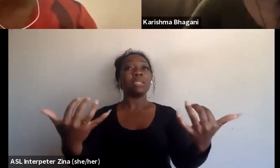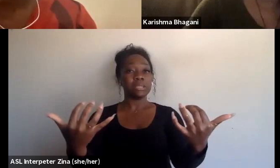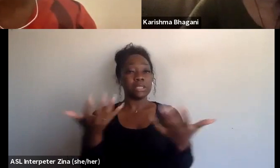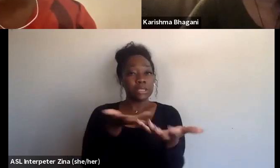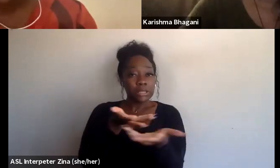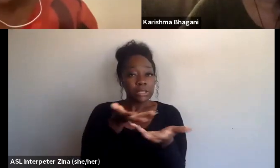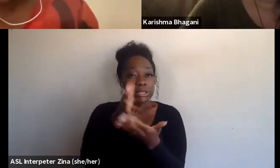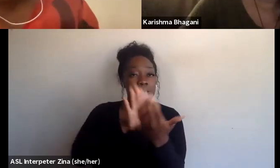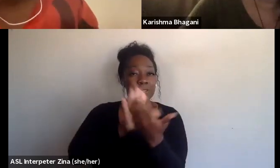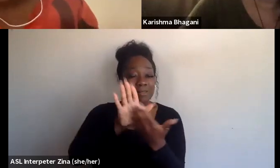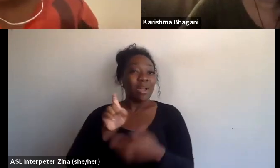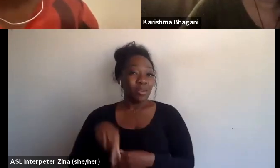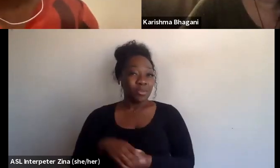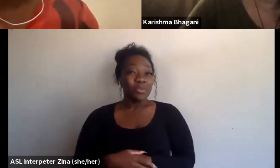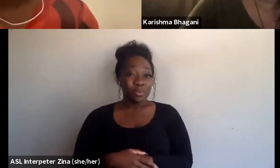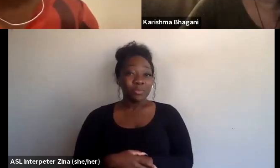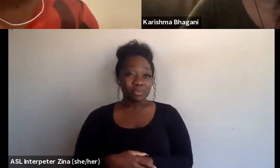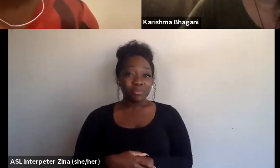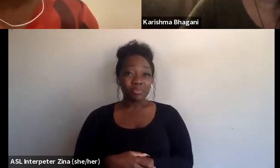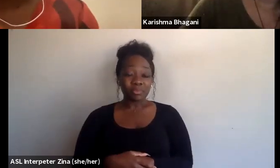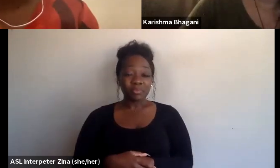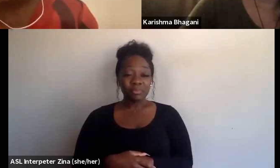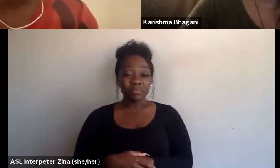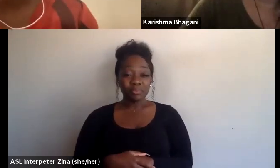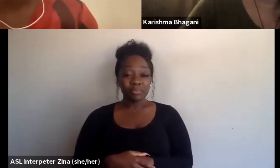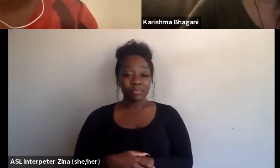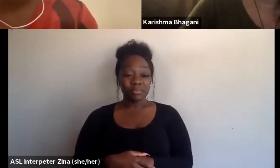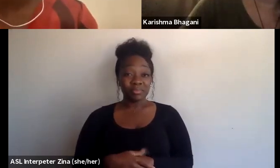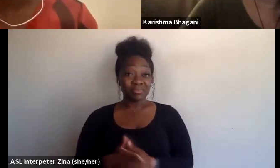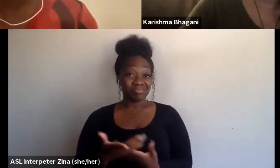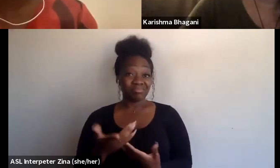So yeah, it's definitely changed,